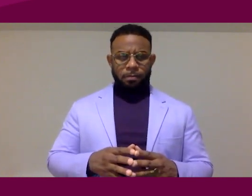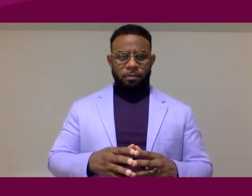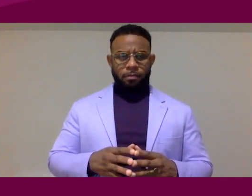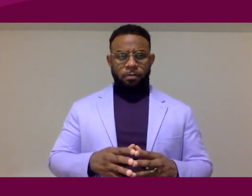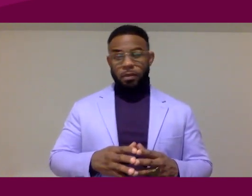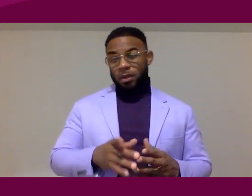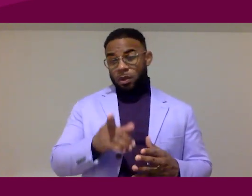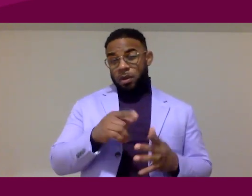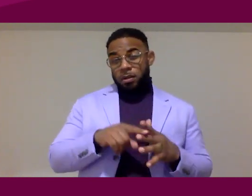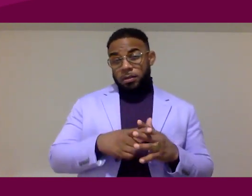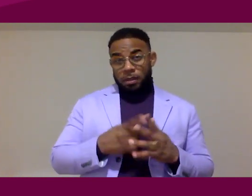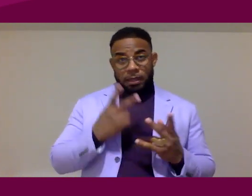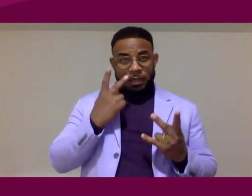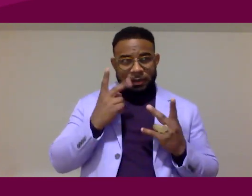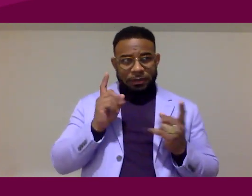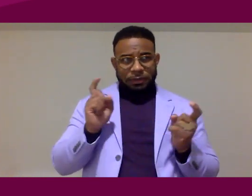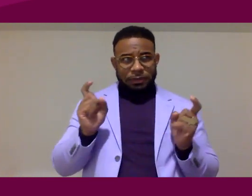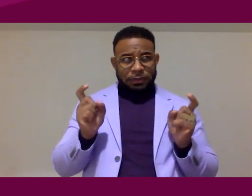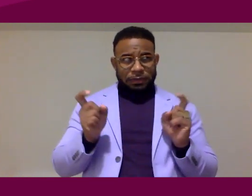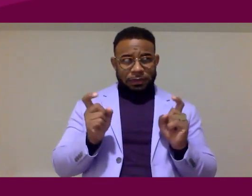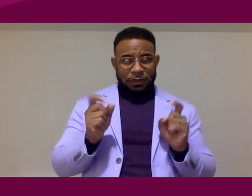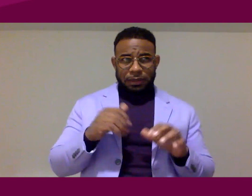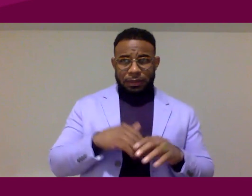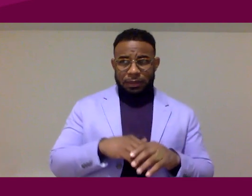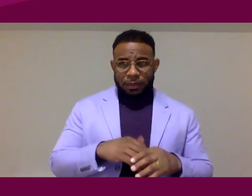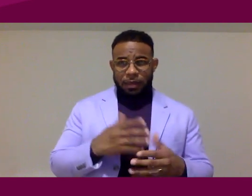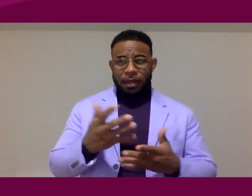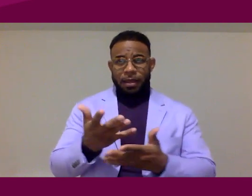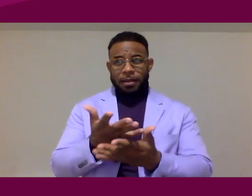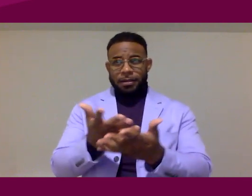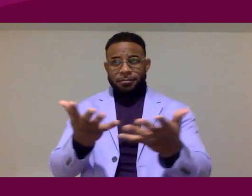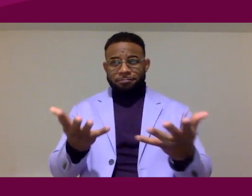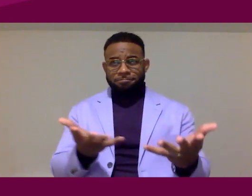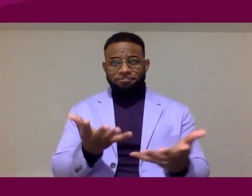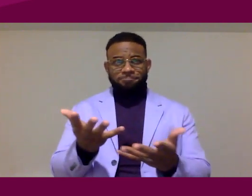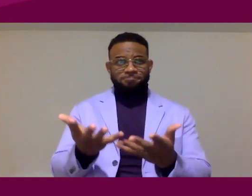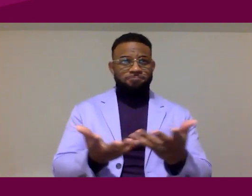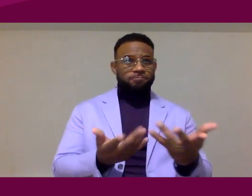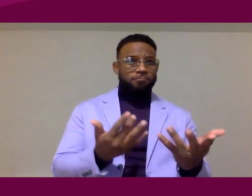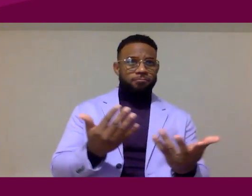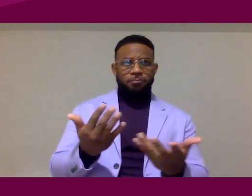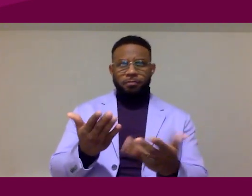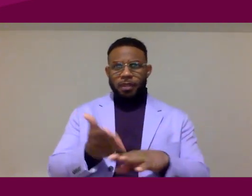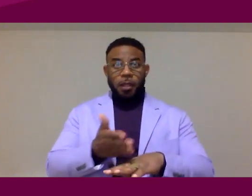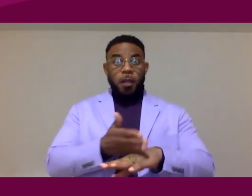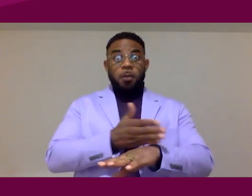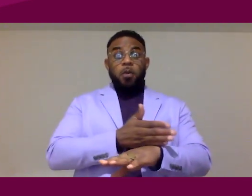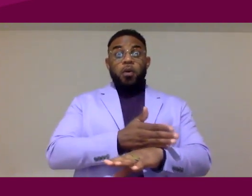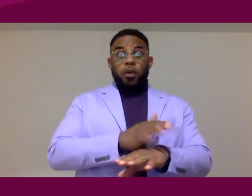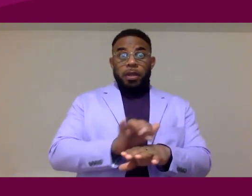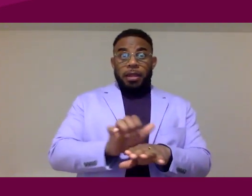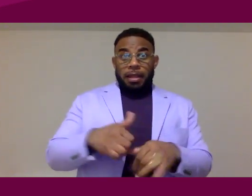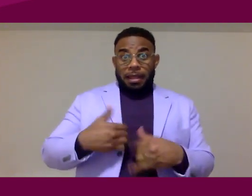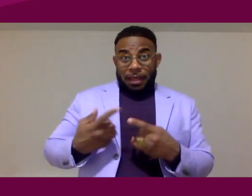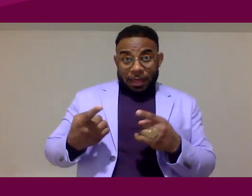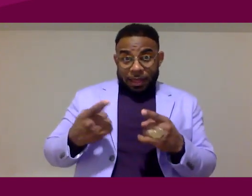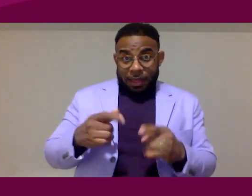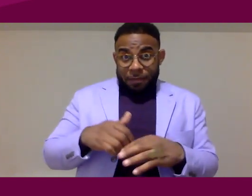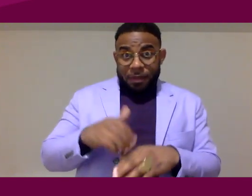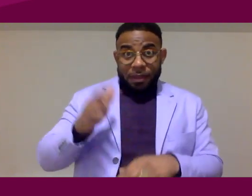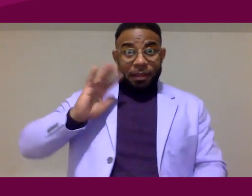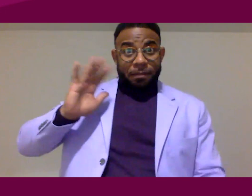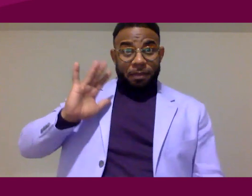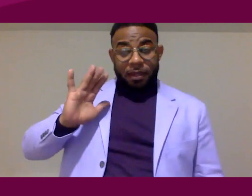So, you're starting to see that the improvements that has happened in the past in physical